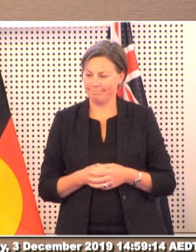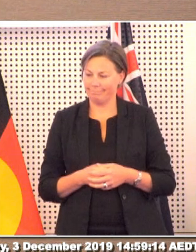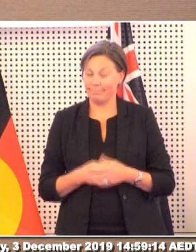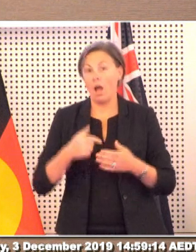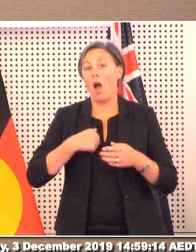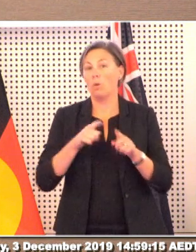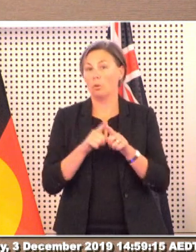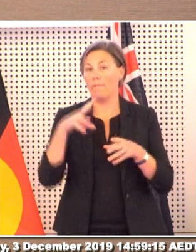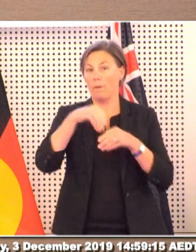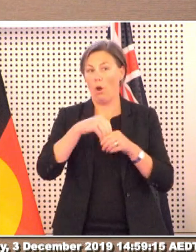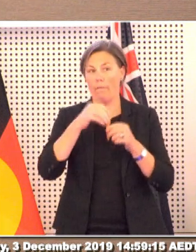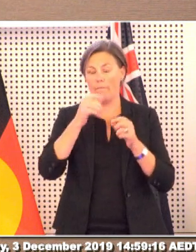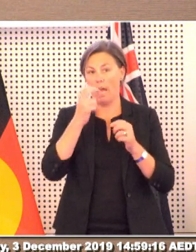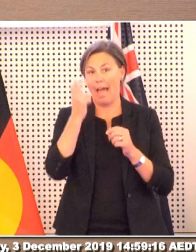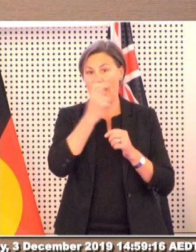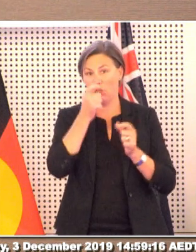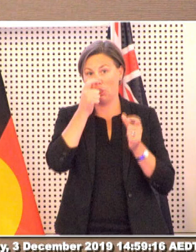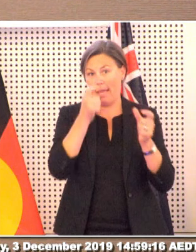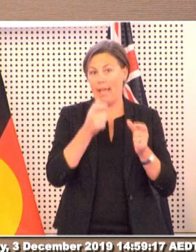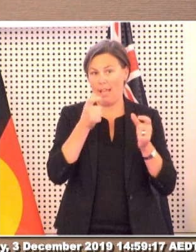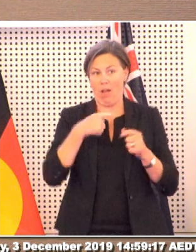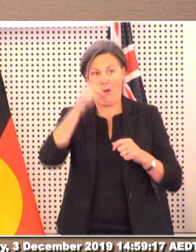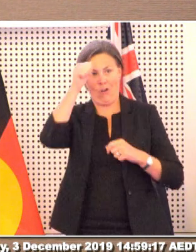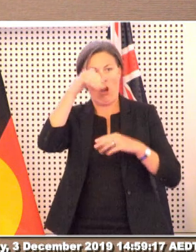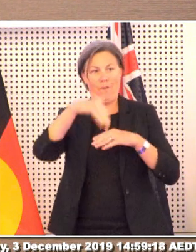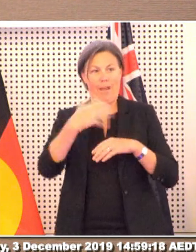Aged Care Royal Commission and, indeed, the events that led to that with Oakden.